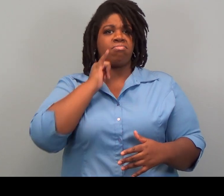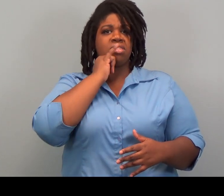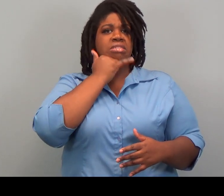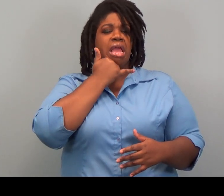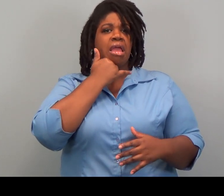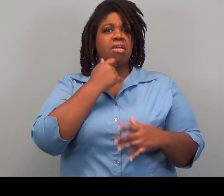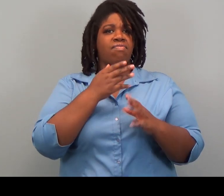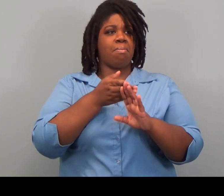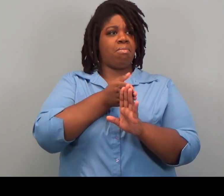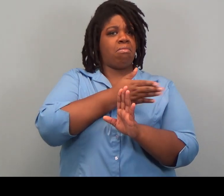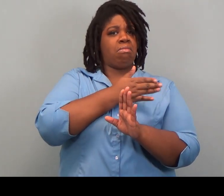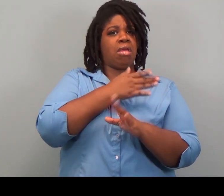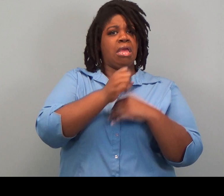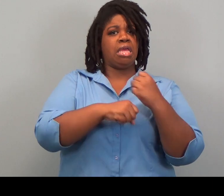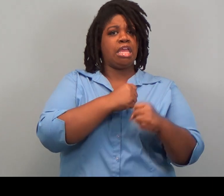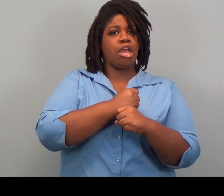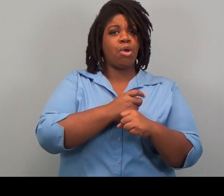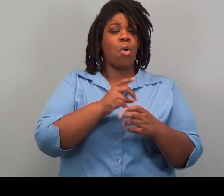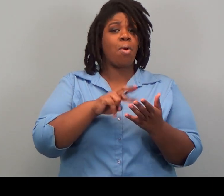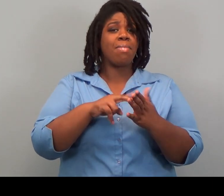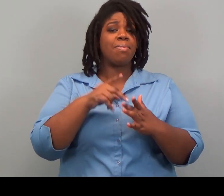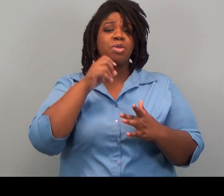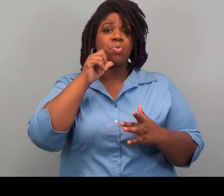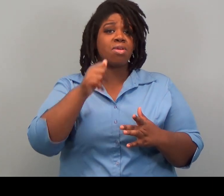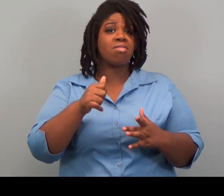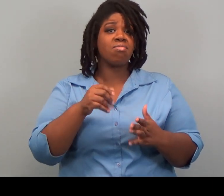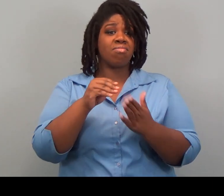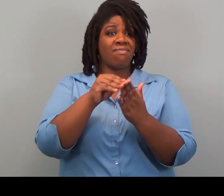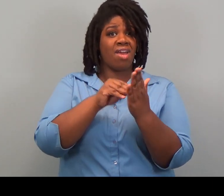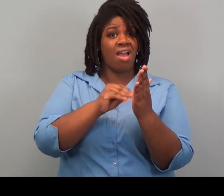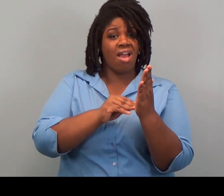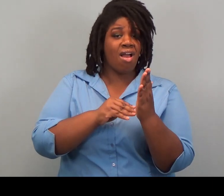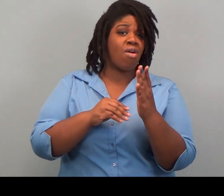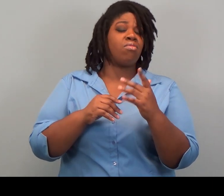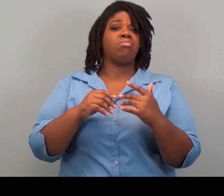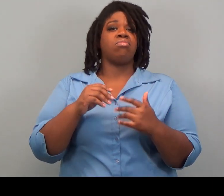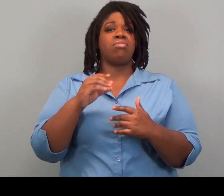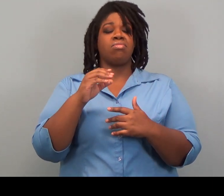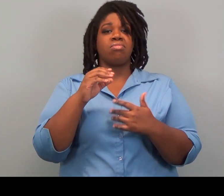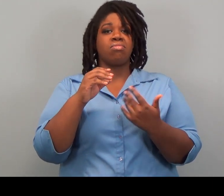or maybe you didn't claim all the credits or deductions that you should have,